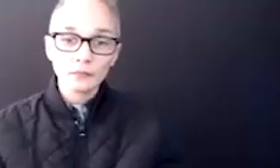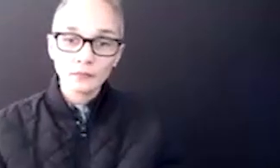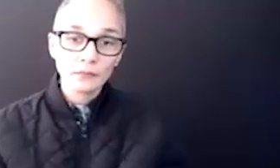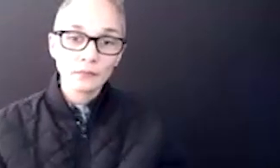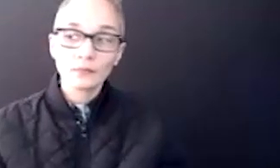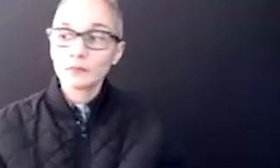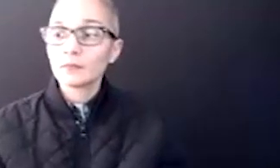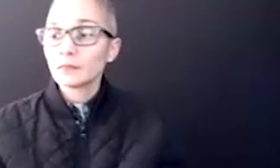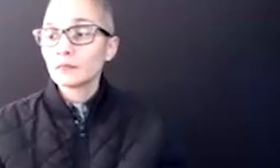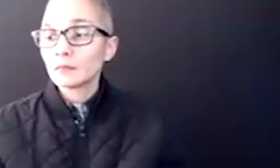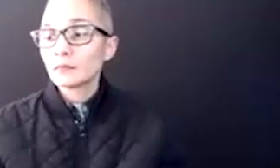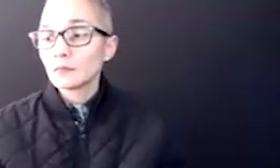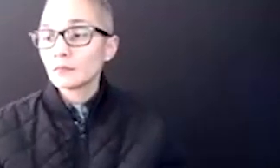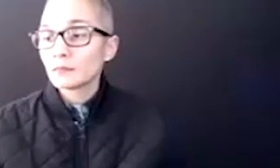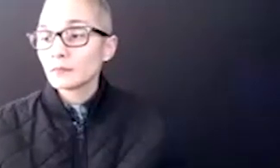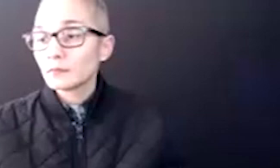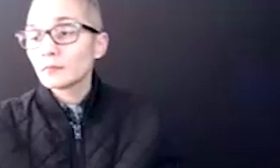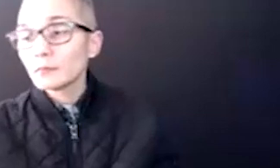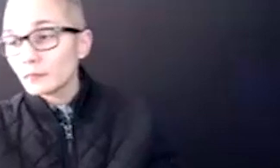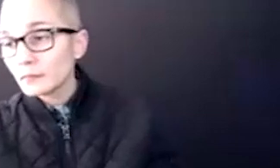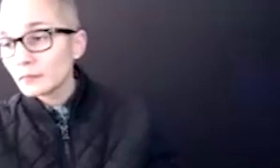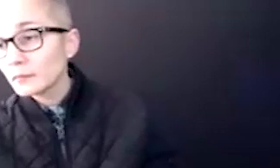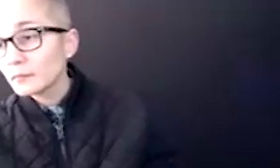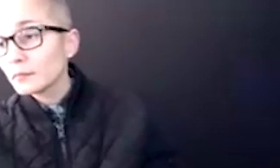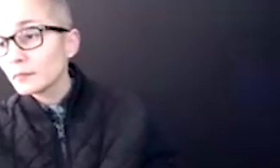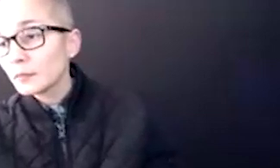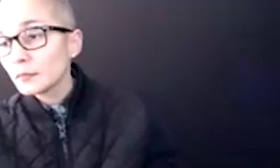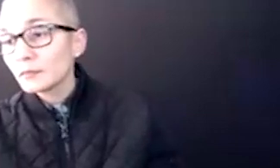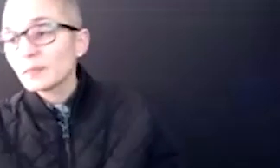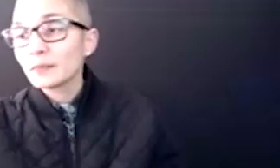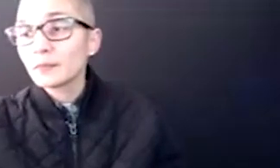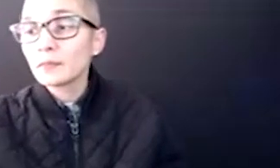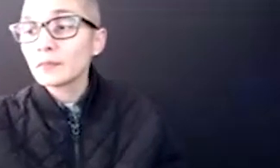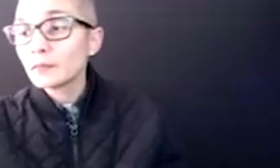So not just emails, but in my mind, I sent a Monday email and say, hey, this is what you guys are doing this week and stuff.